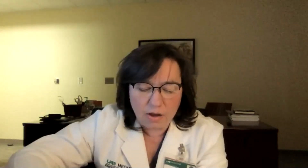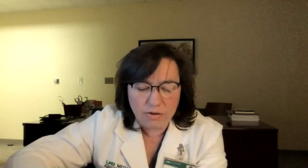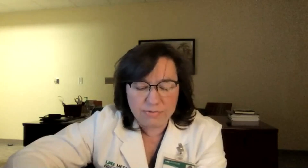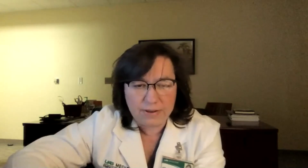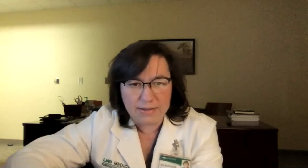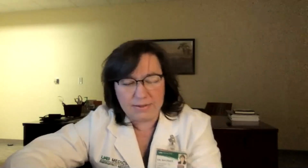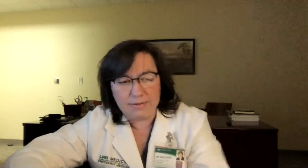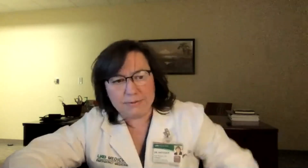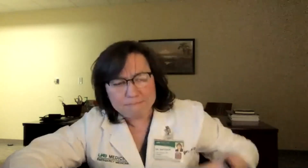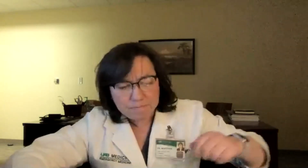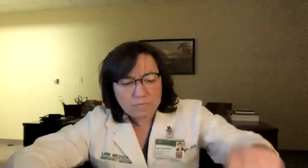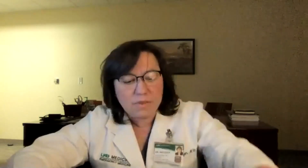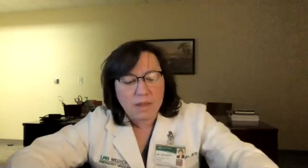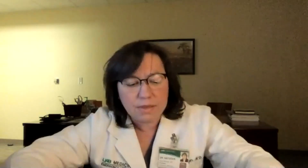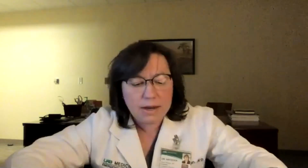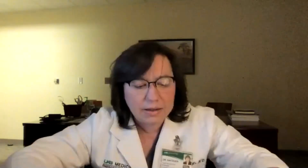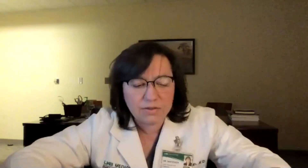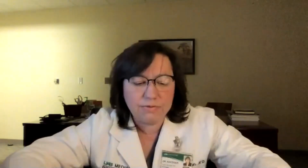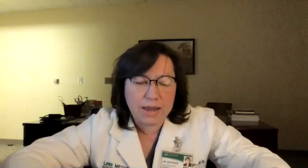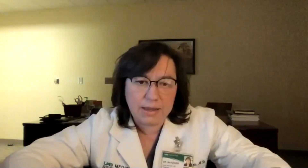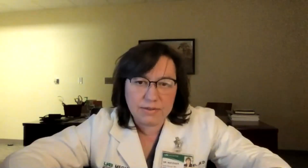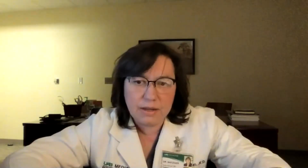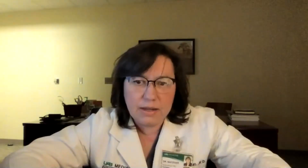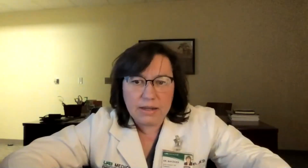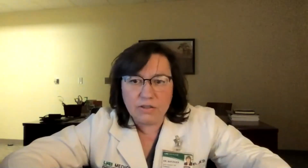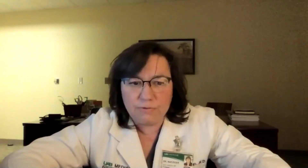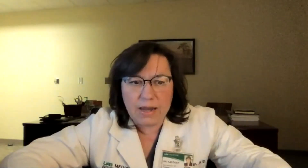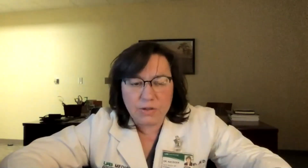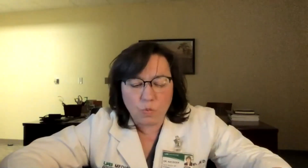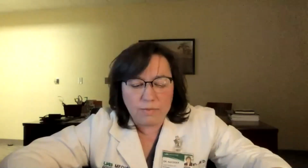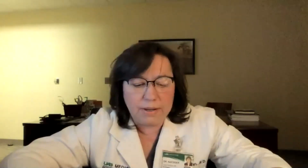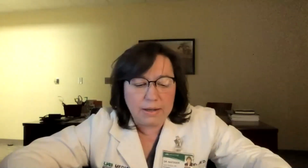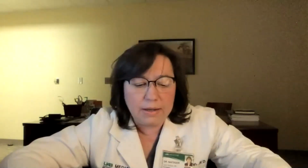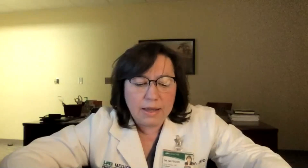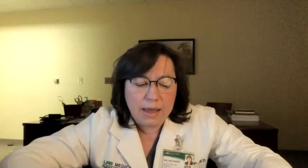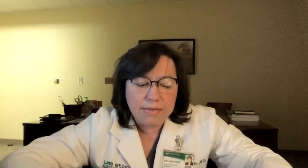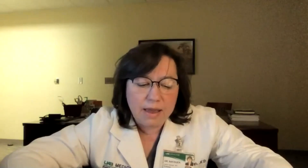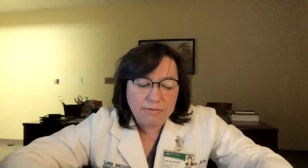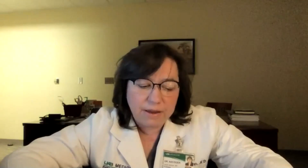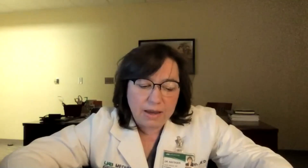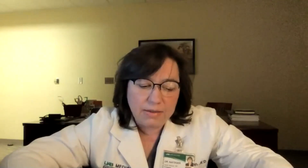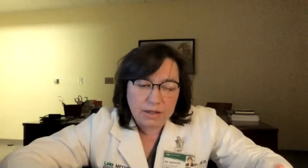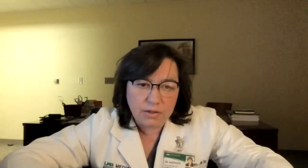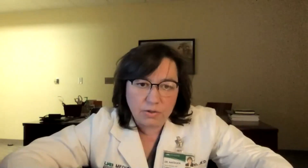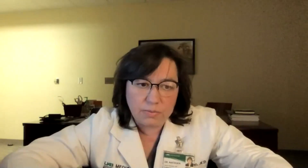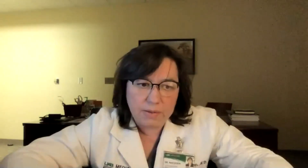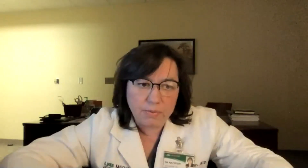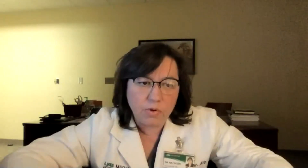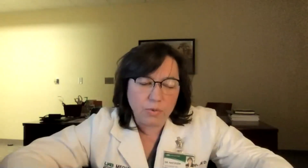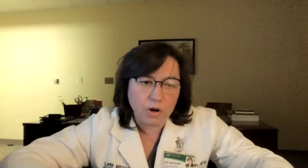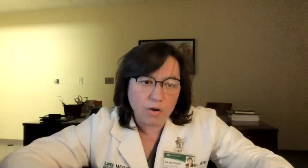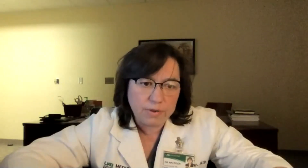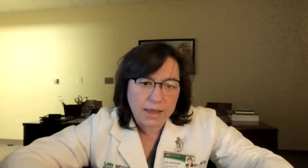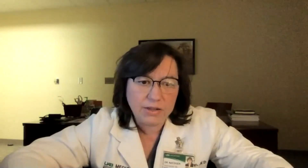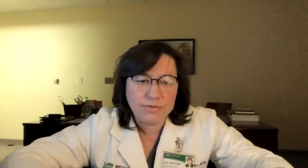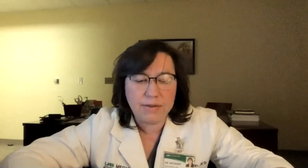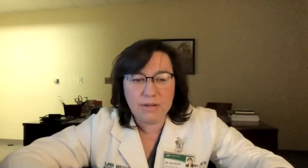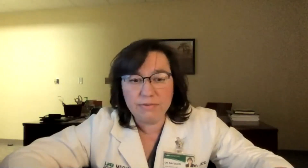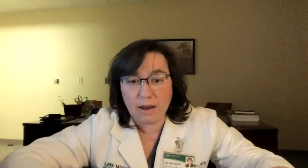other phases the next phase is phase 1b and that phase includes people who are over the age of 75